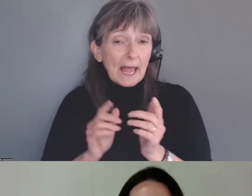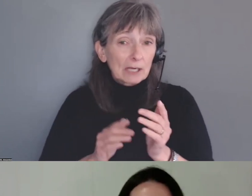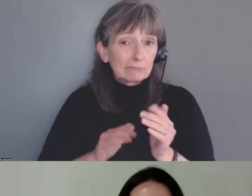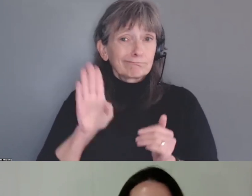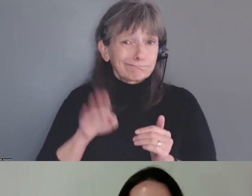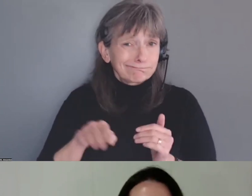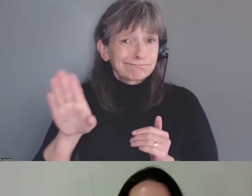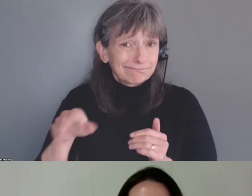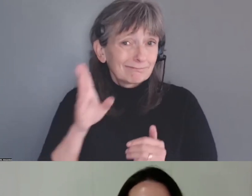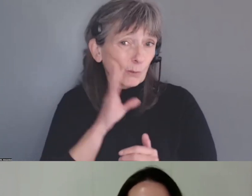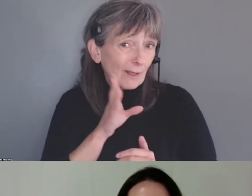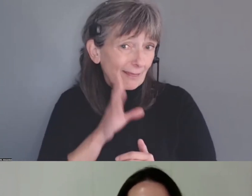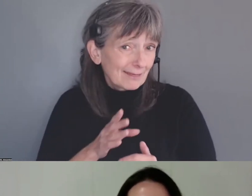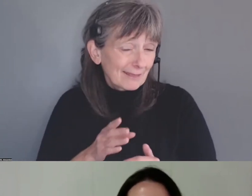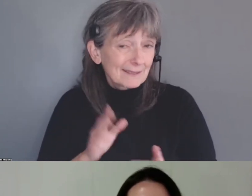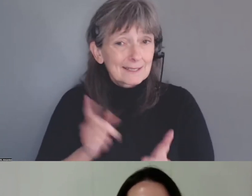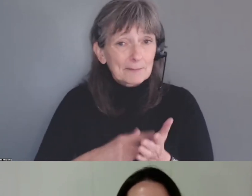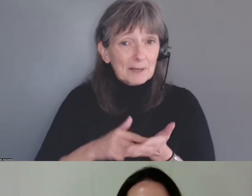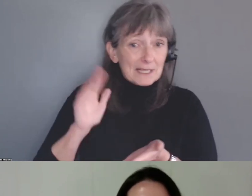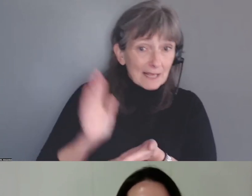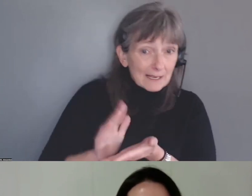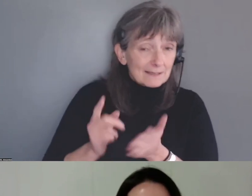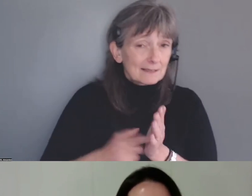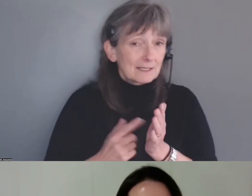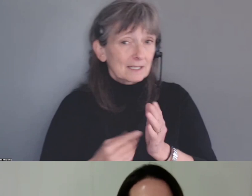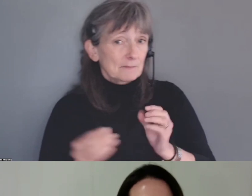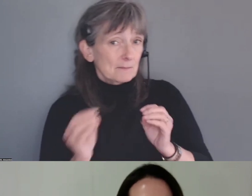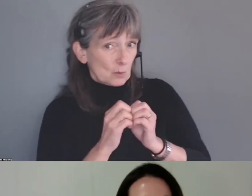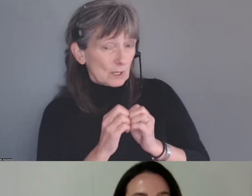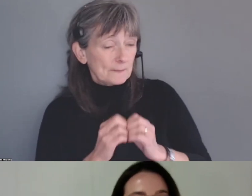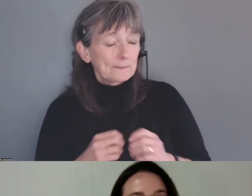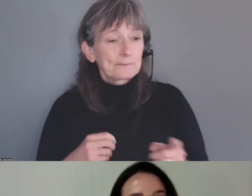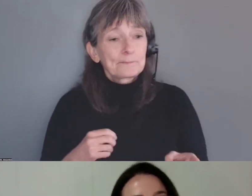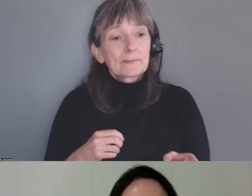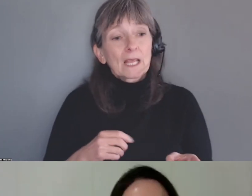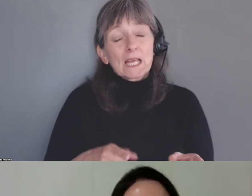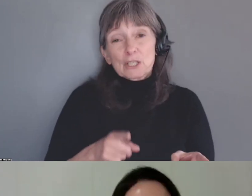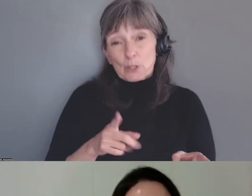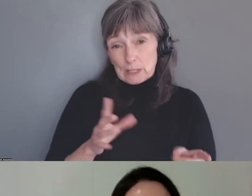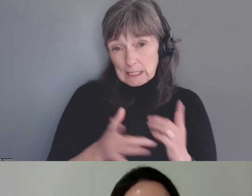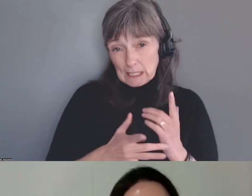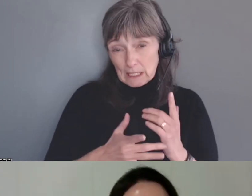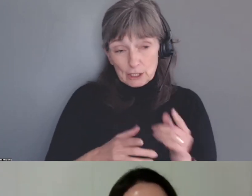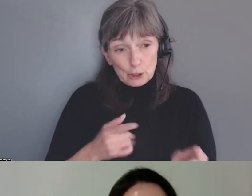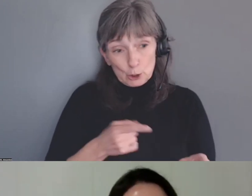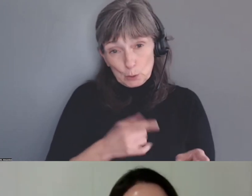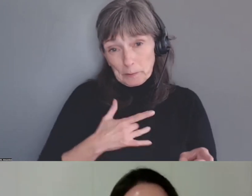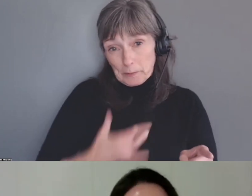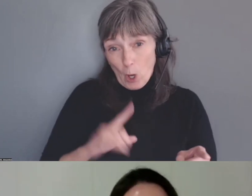of the technology, for your foundation, do you exclusively use ChatGPT or are using other large